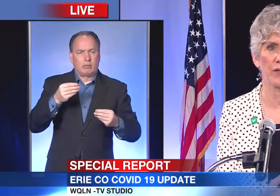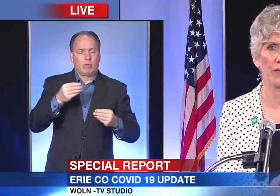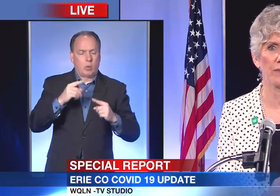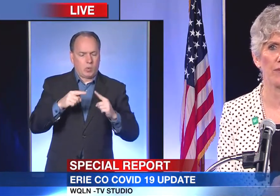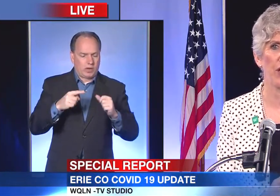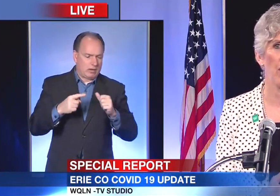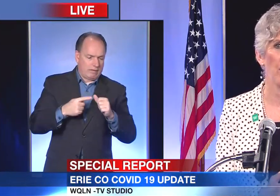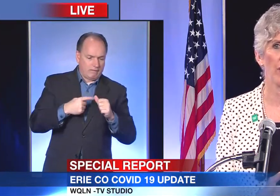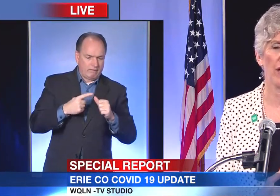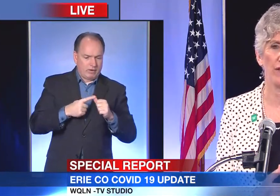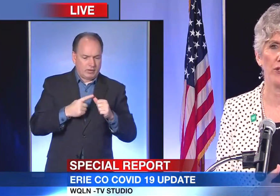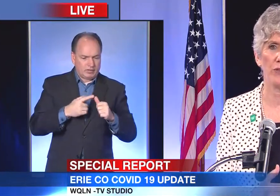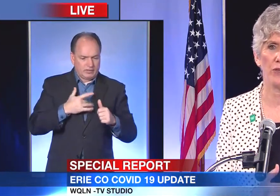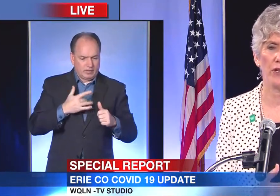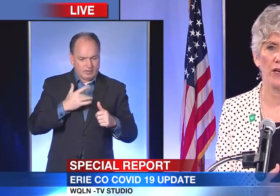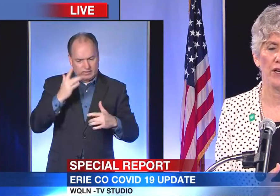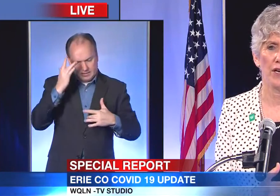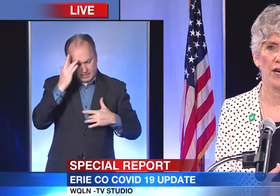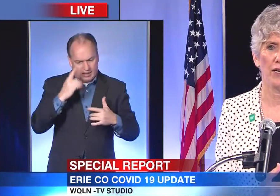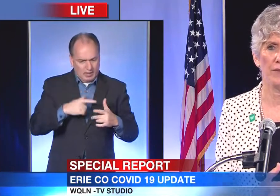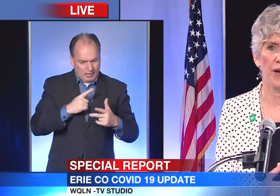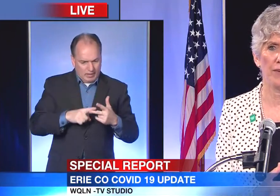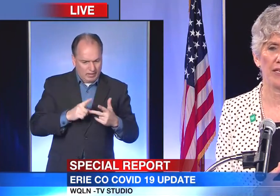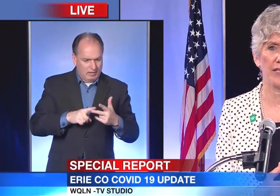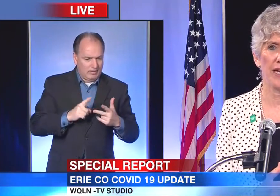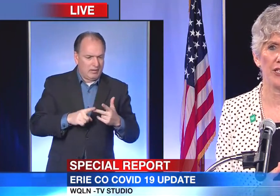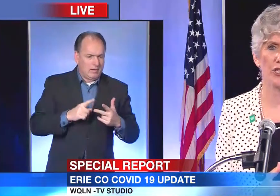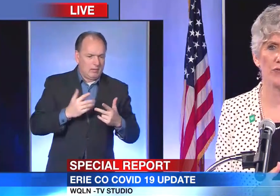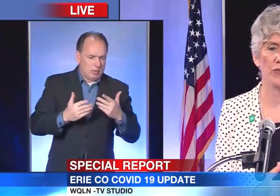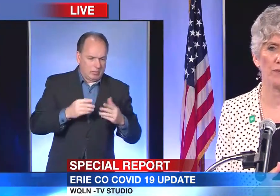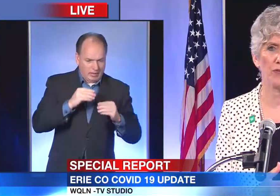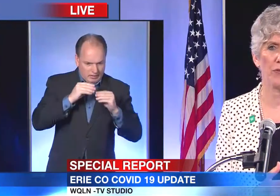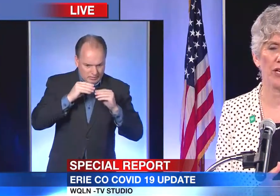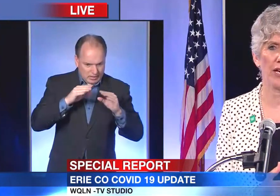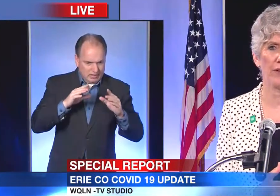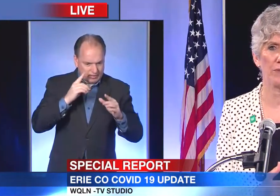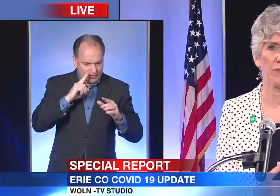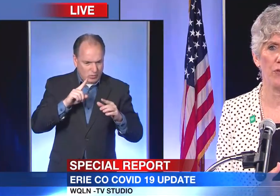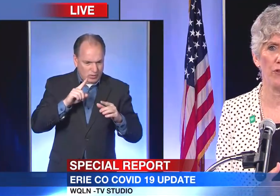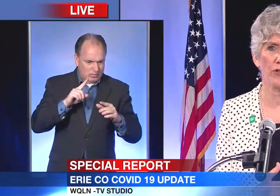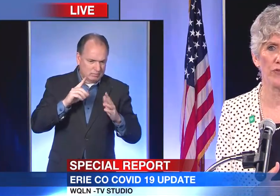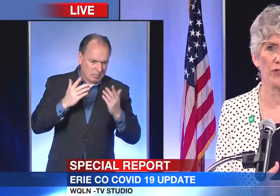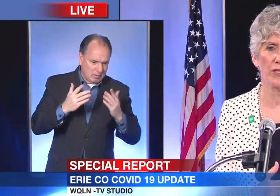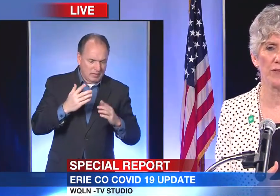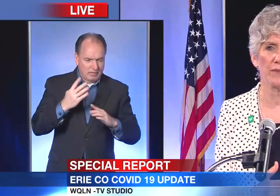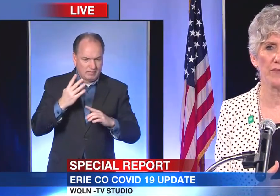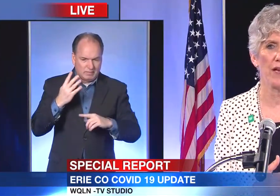TODAY AND THINK, OKAY, MY TEST CAME BACK, WHEN DID I FEEL MY FIRST SYMPTOMS, OKAY, THEN YOU